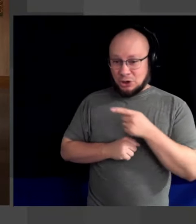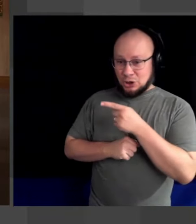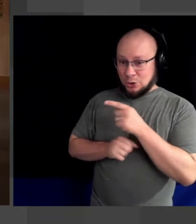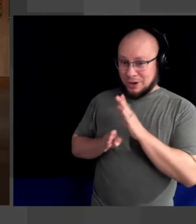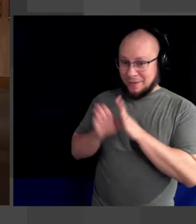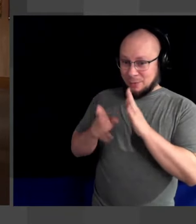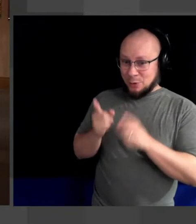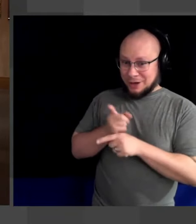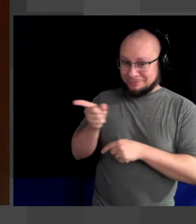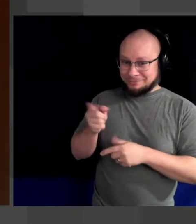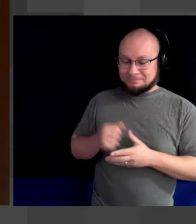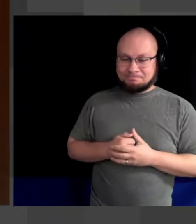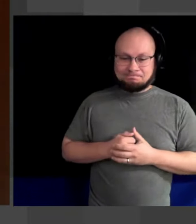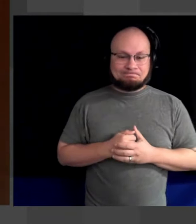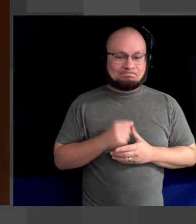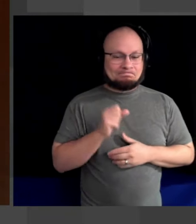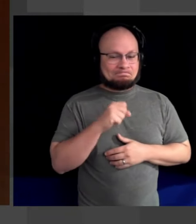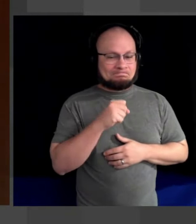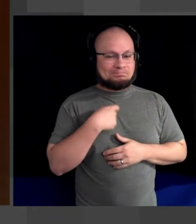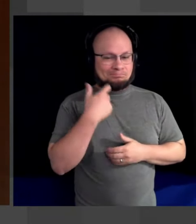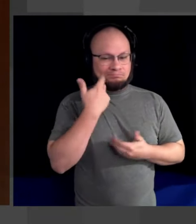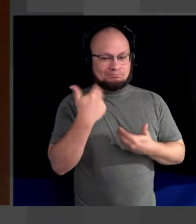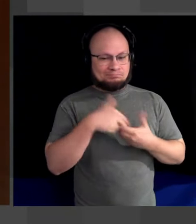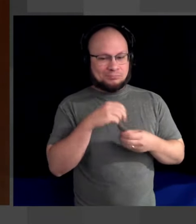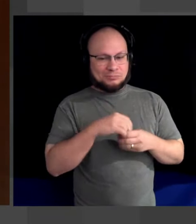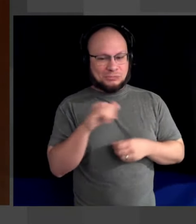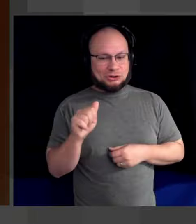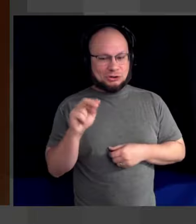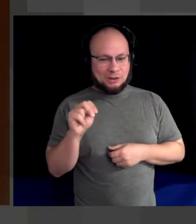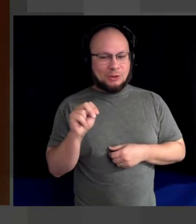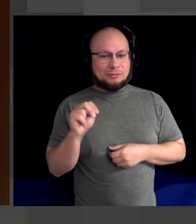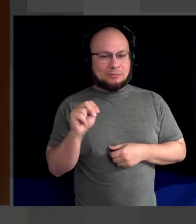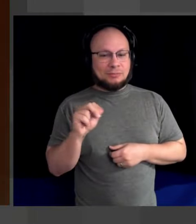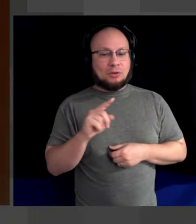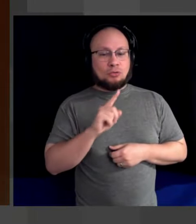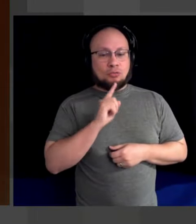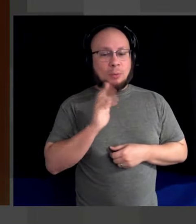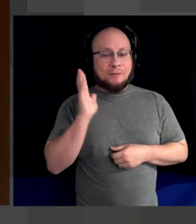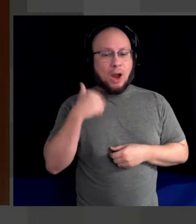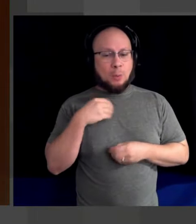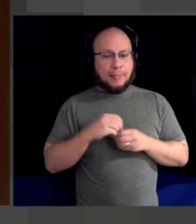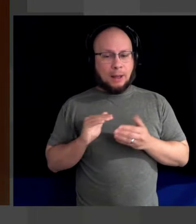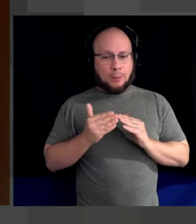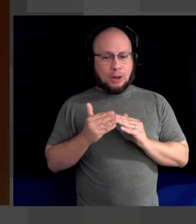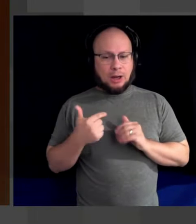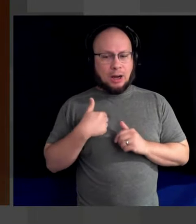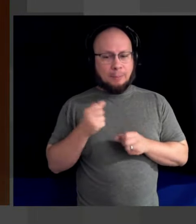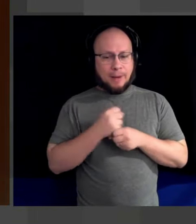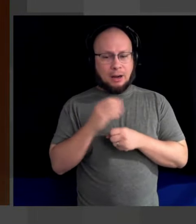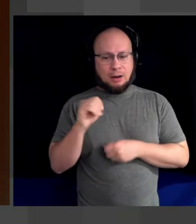DEVELOPERS TO THE TEAM. AND YOU'RE ONE OF THE AMAZING DEVELOPERS, BRANDON.